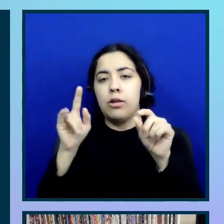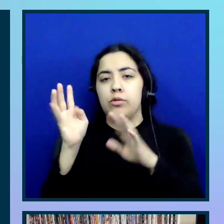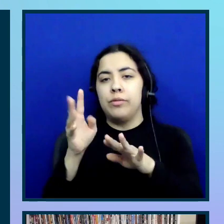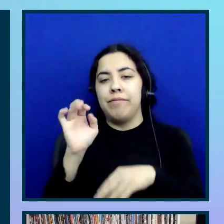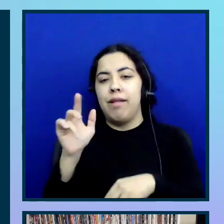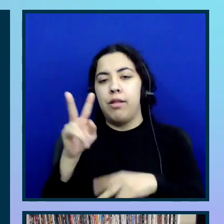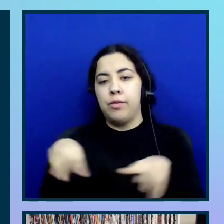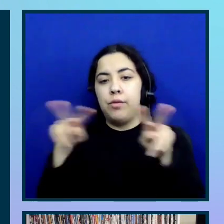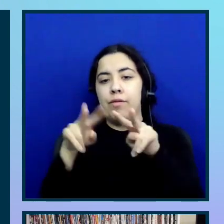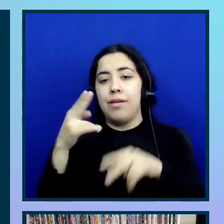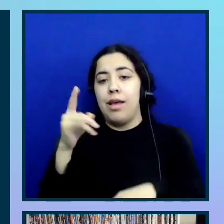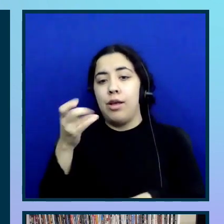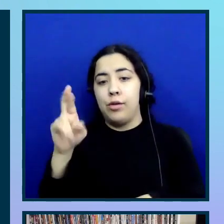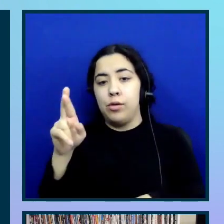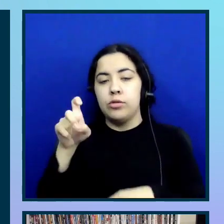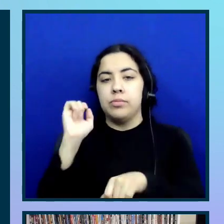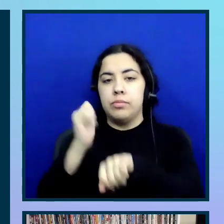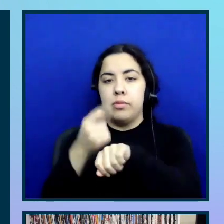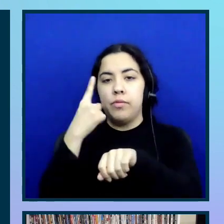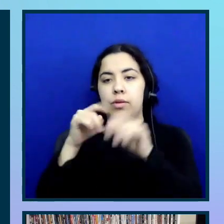should be set for the accessibility role pop value.